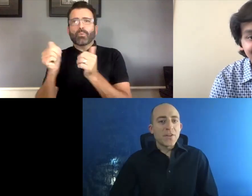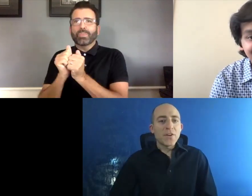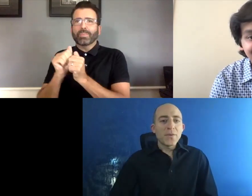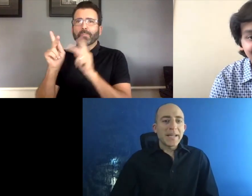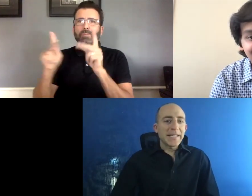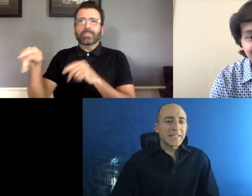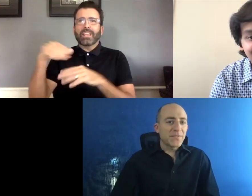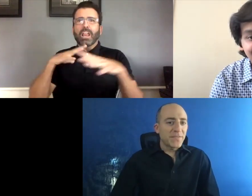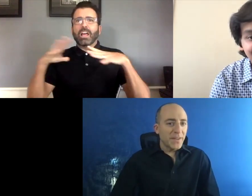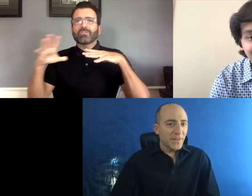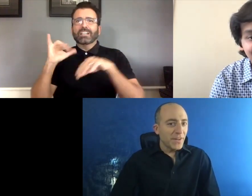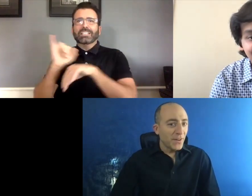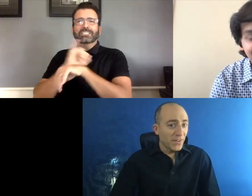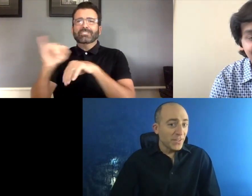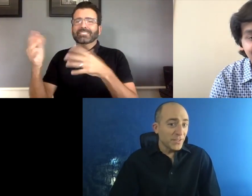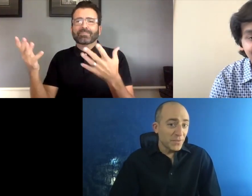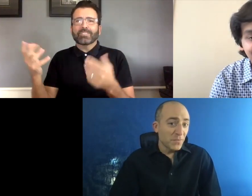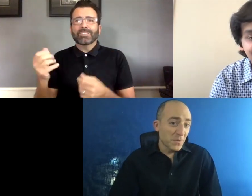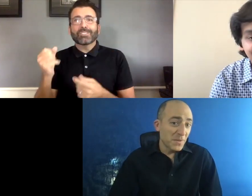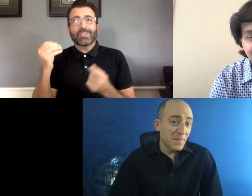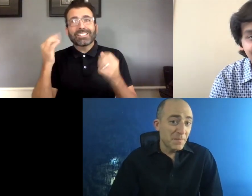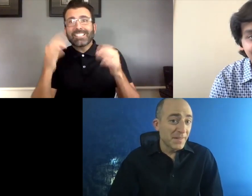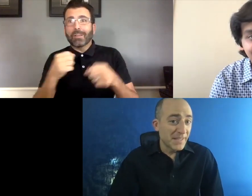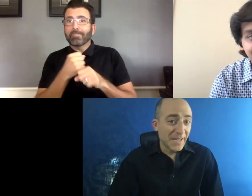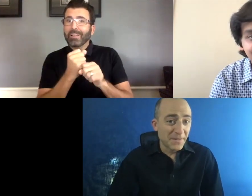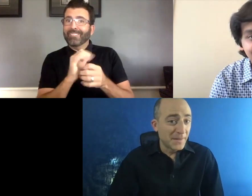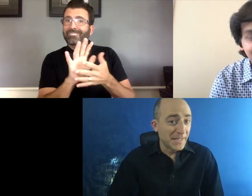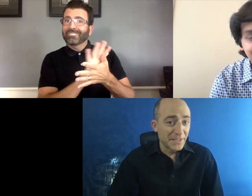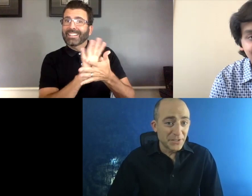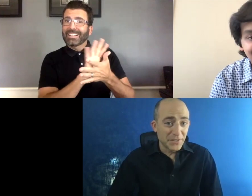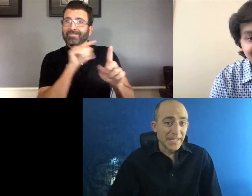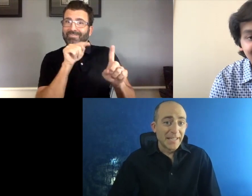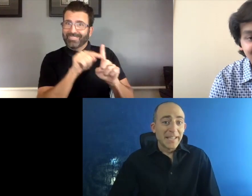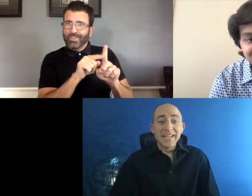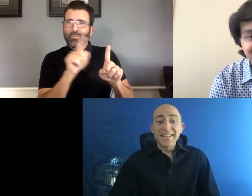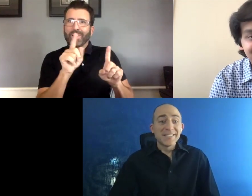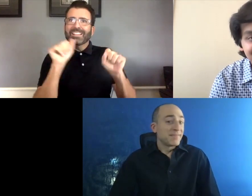You know it's very hard to work with people in the Hollywood industry and